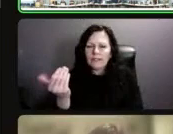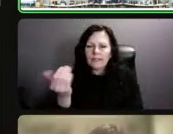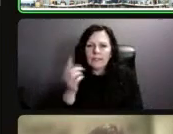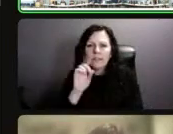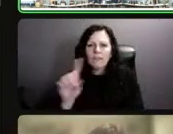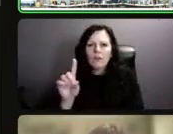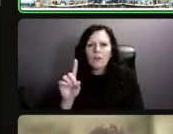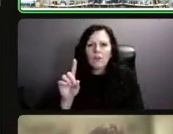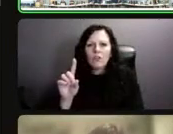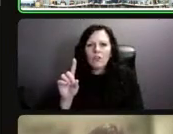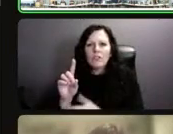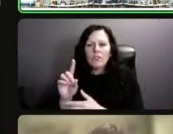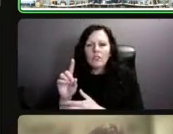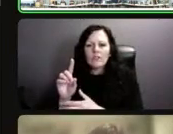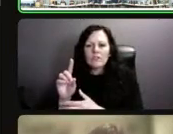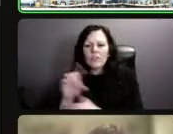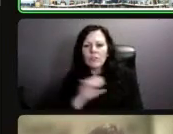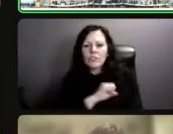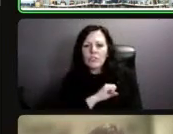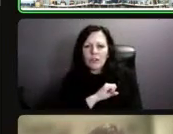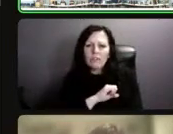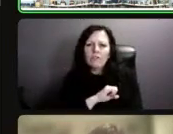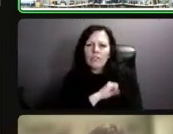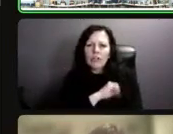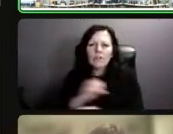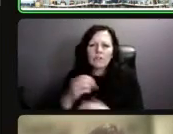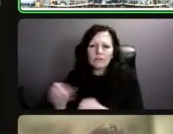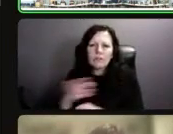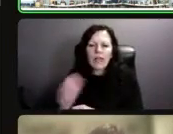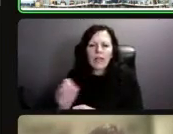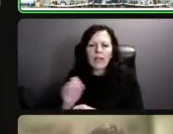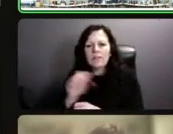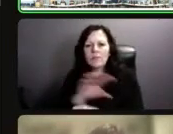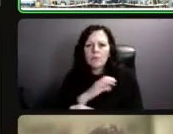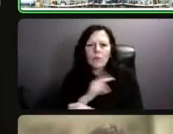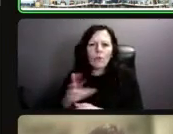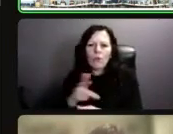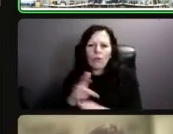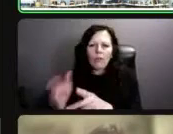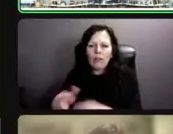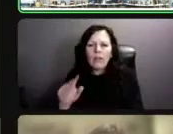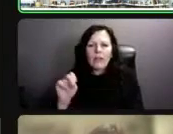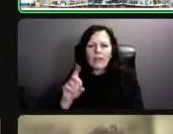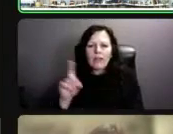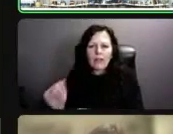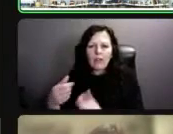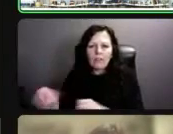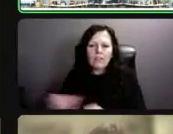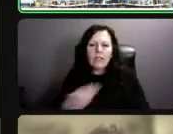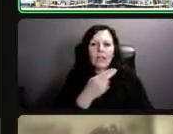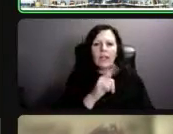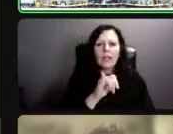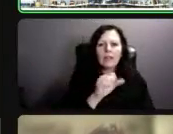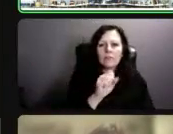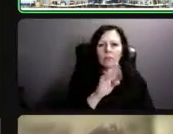FOR PUBLIC SAFETY.